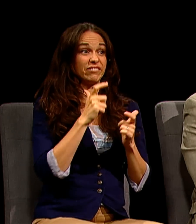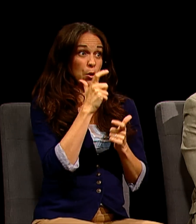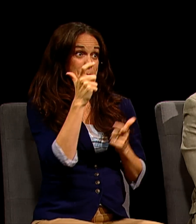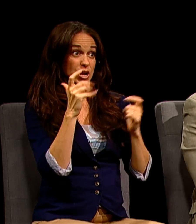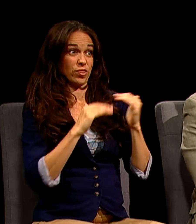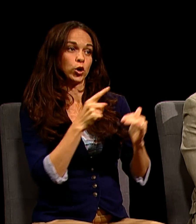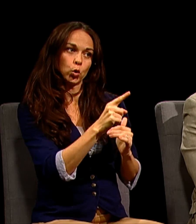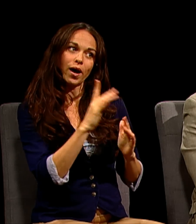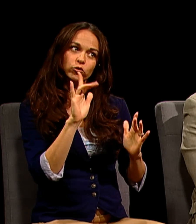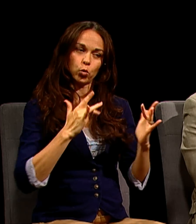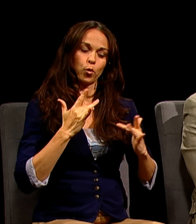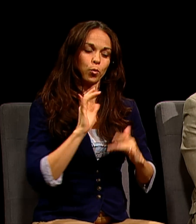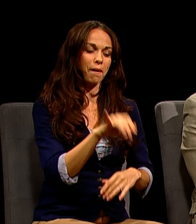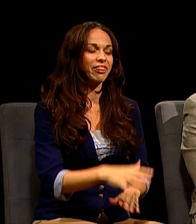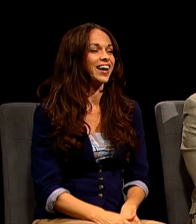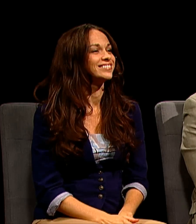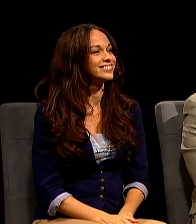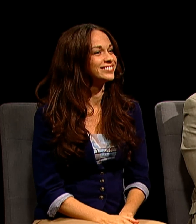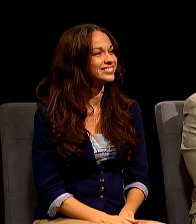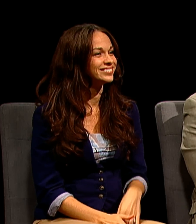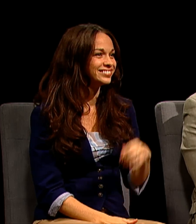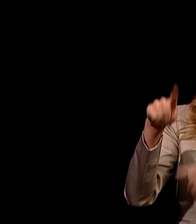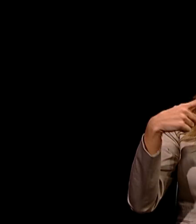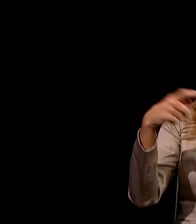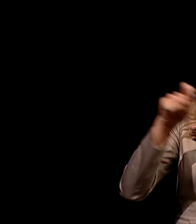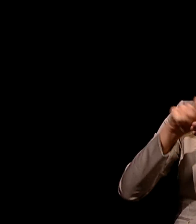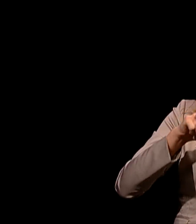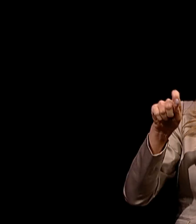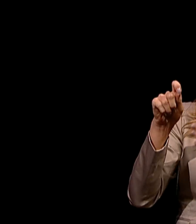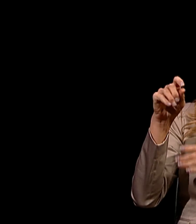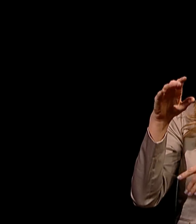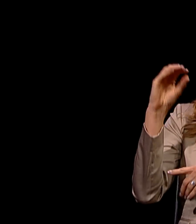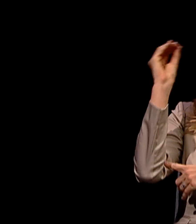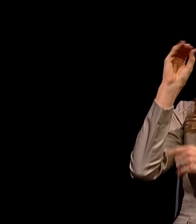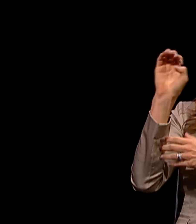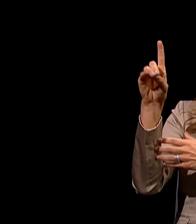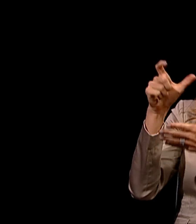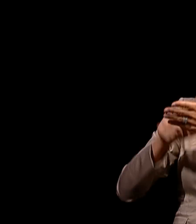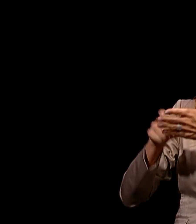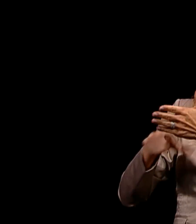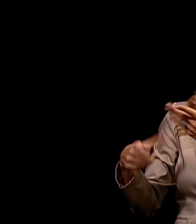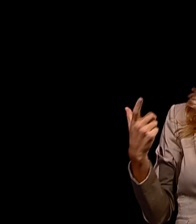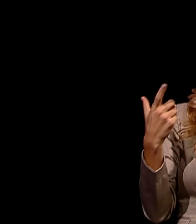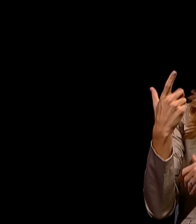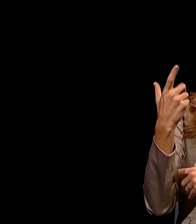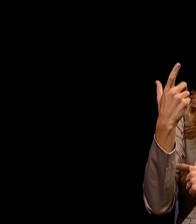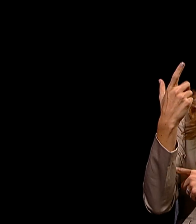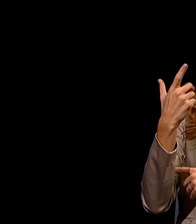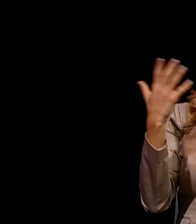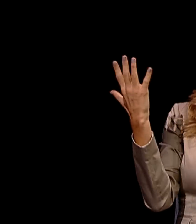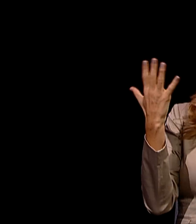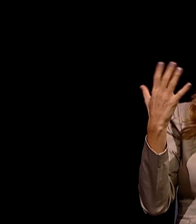little too far here" and especially if they're bigger than you, you want to worry about this.